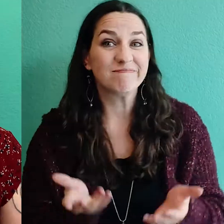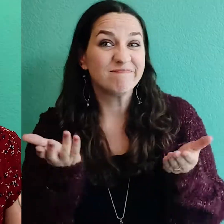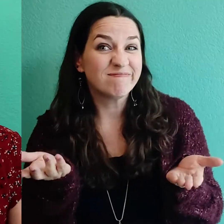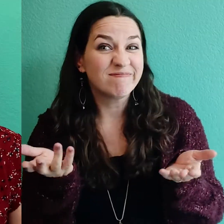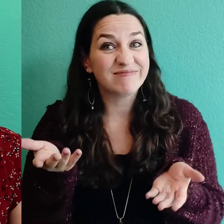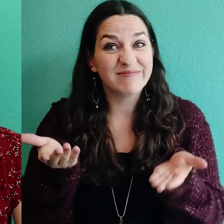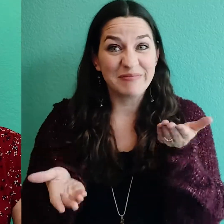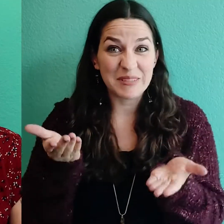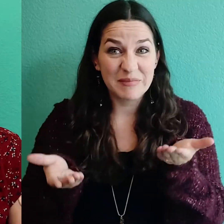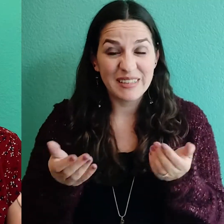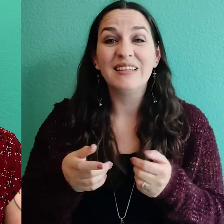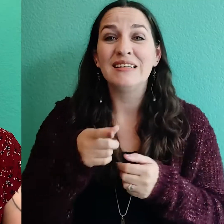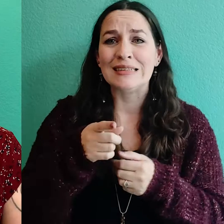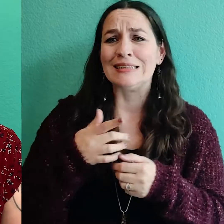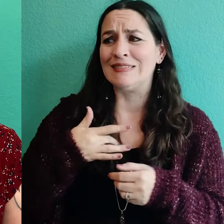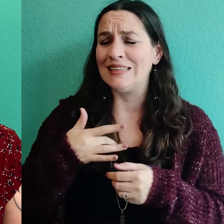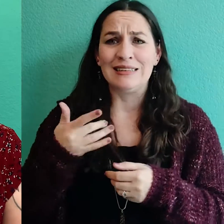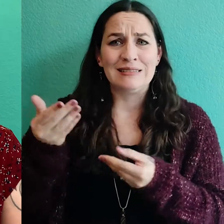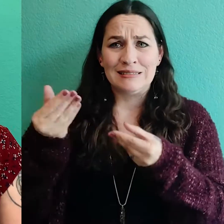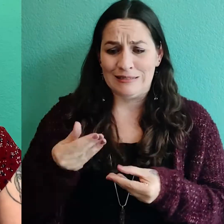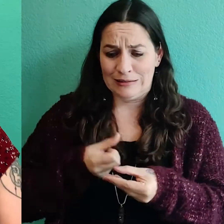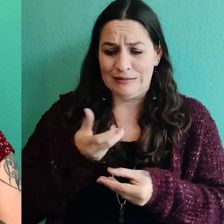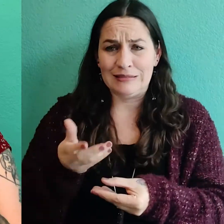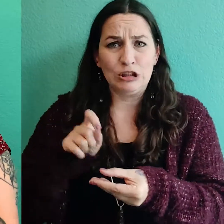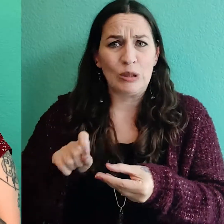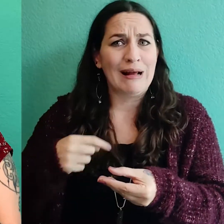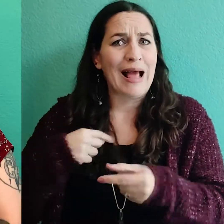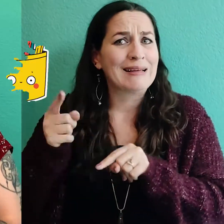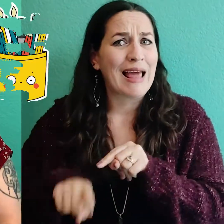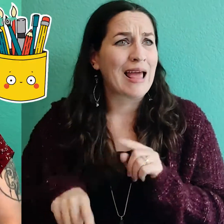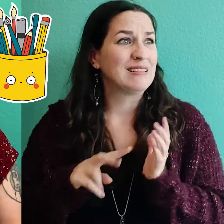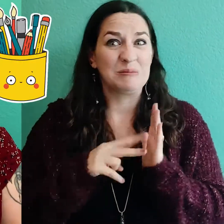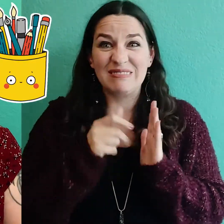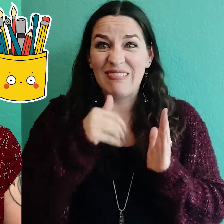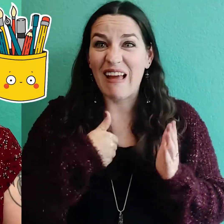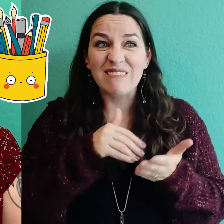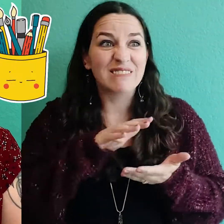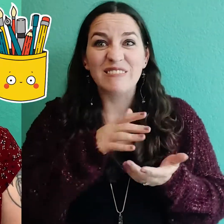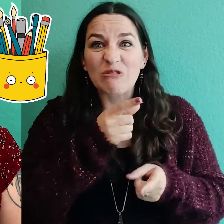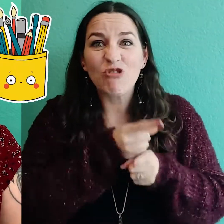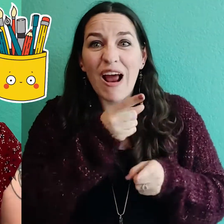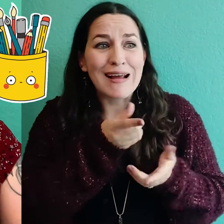You might be a journalling overthinker if you can't do it because you don't have the right supplies, or